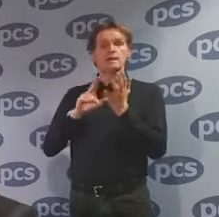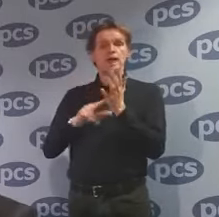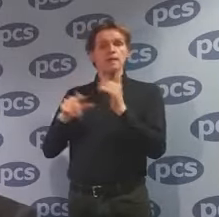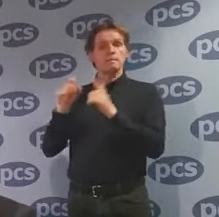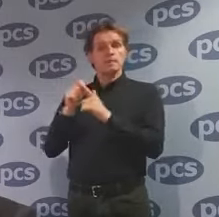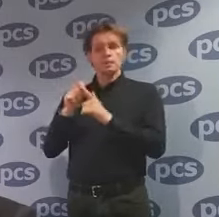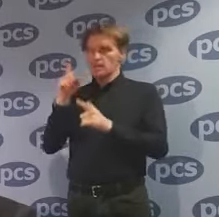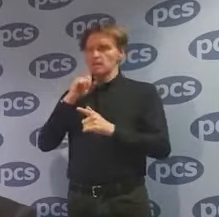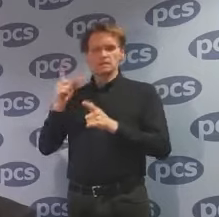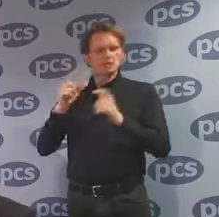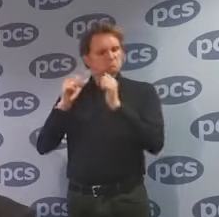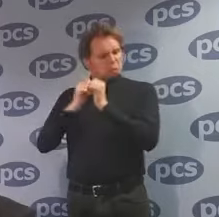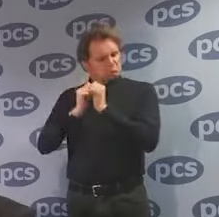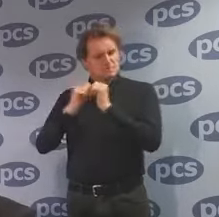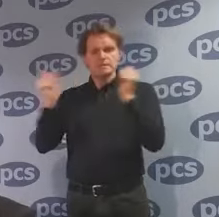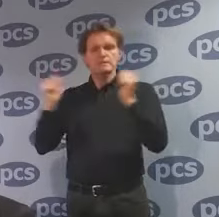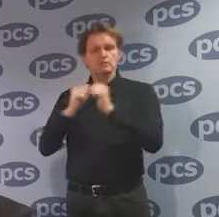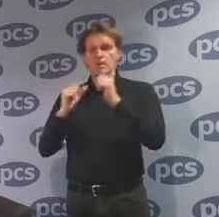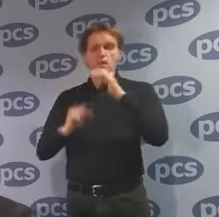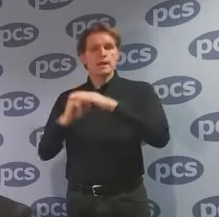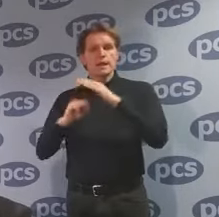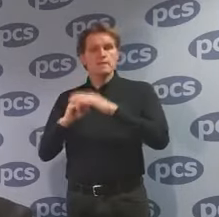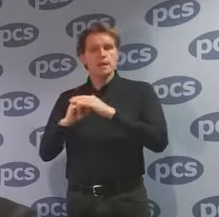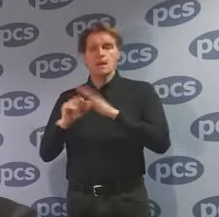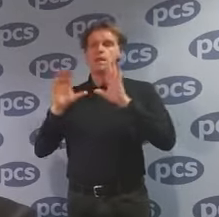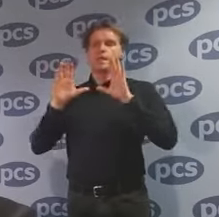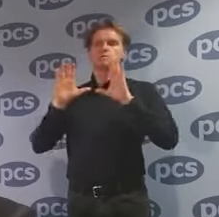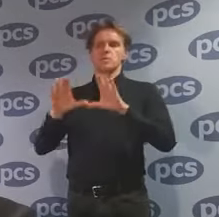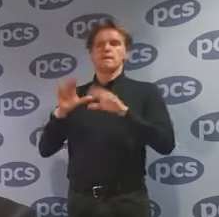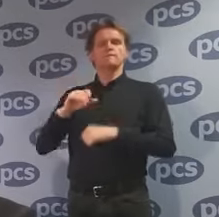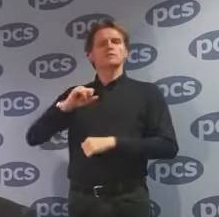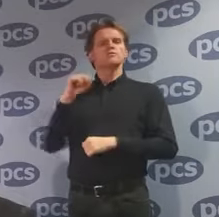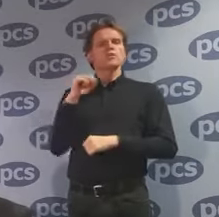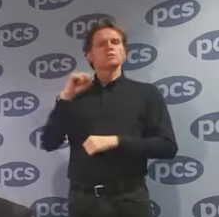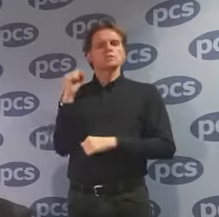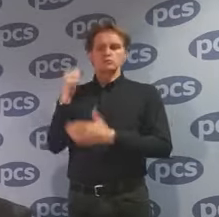that they demonstrate that in real terms in the budget the Labour opposition have